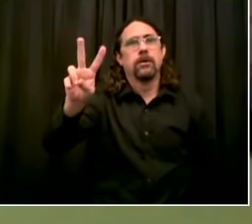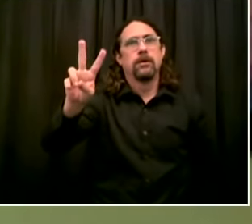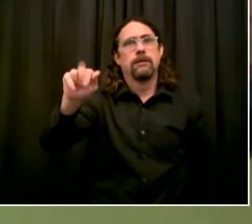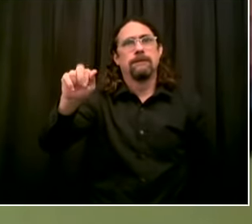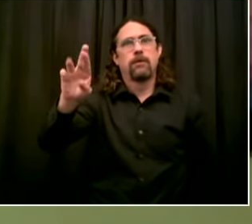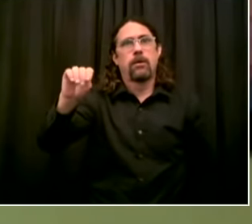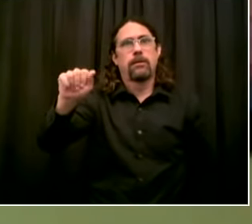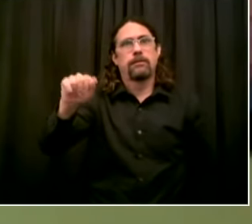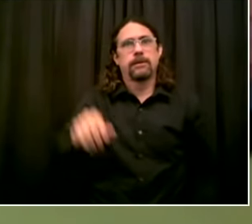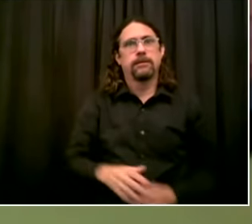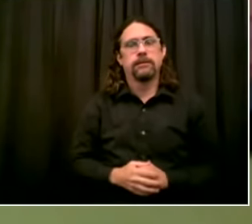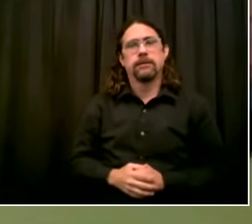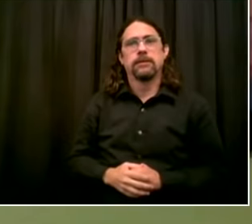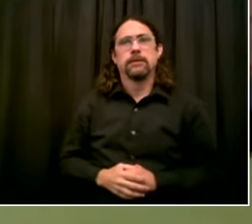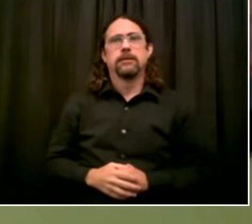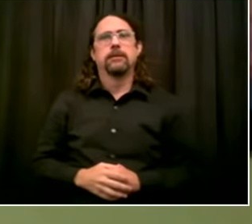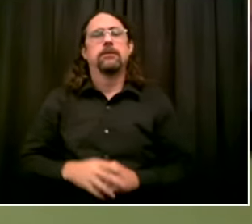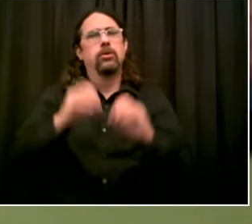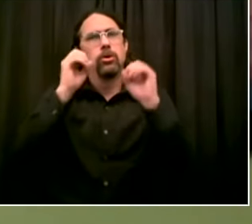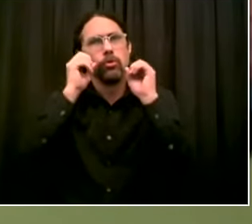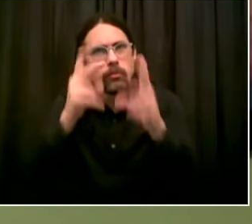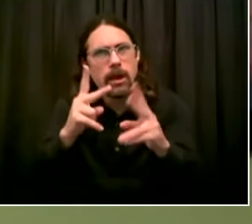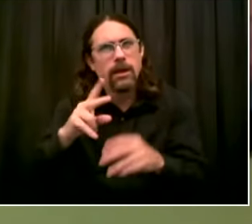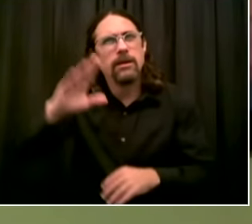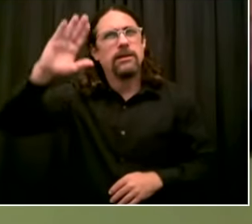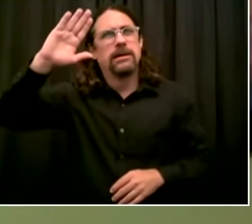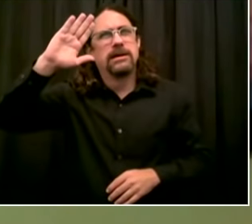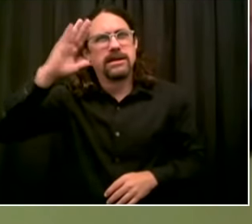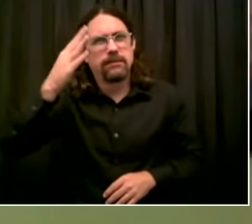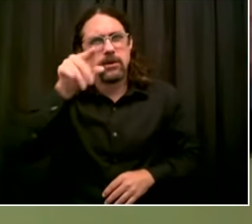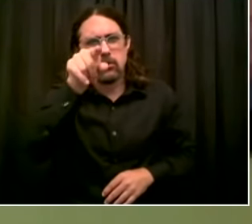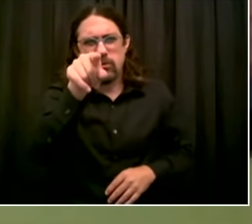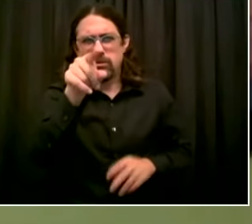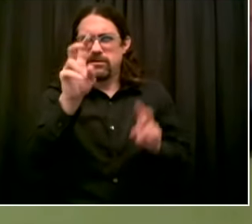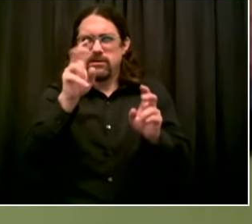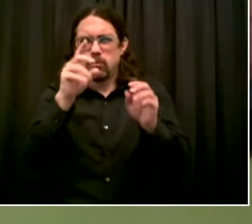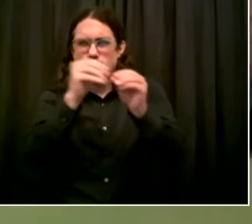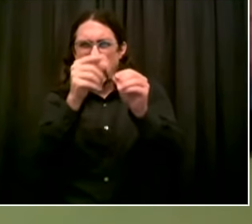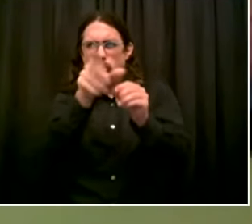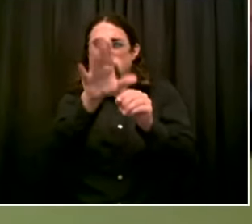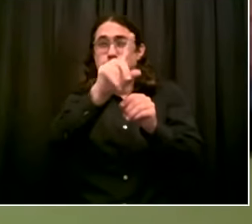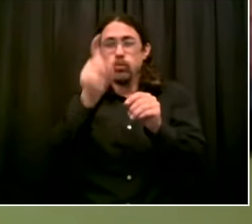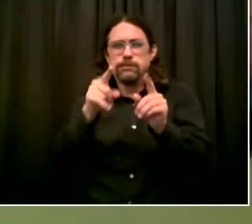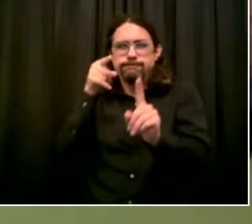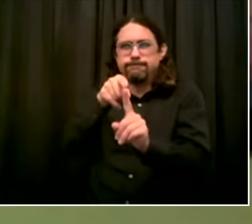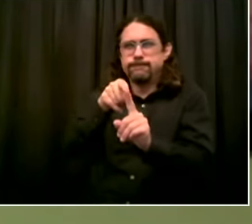IS IN NI NEZIP COD ESOUT OF LETS BE CAREL FU TO NOT ASSUME AN